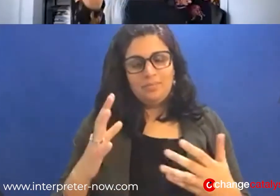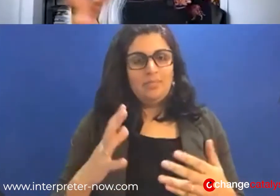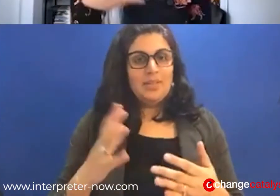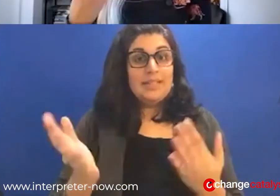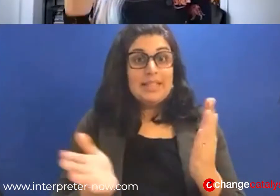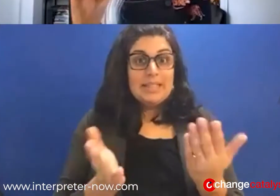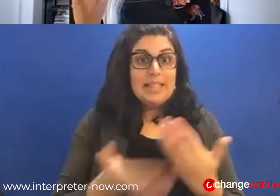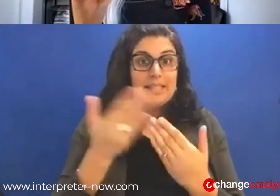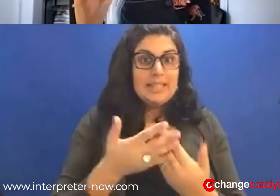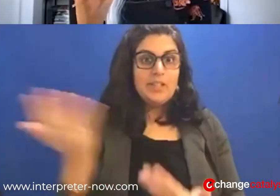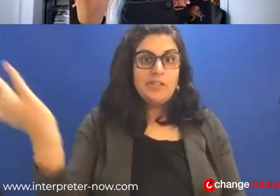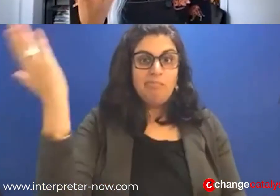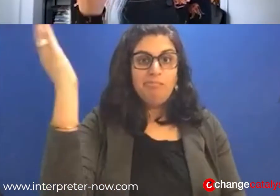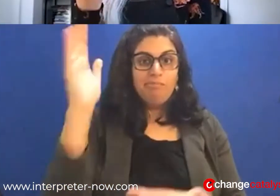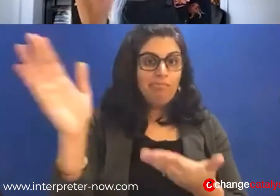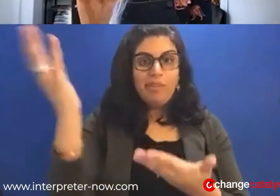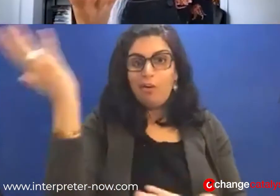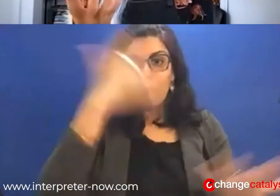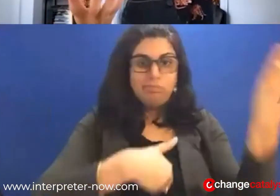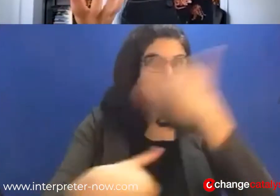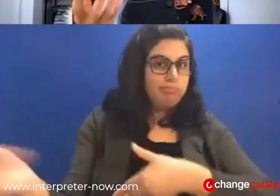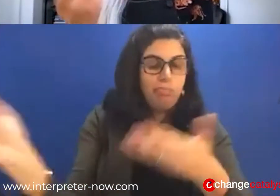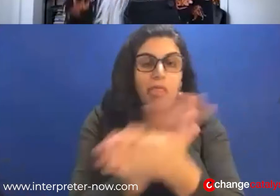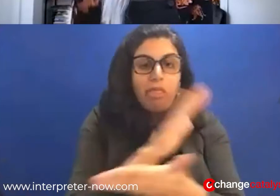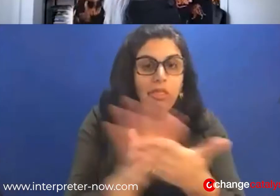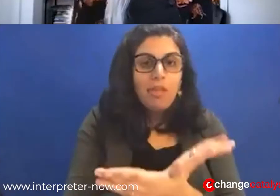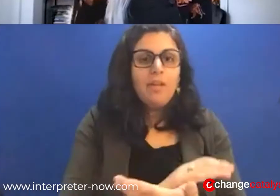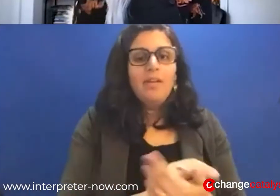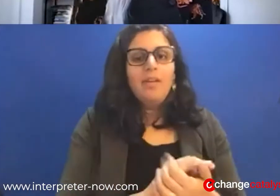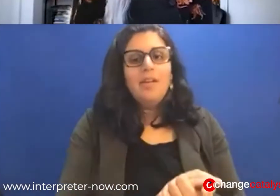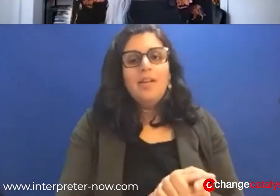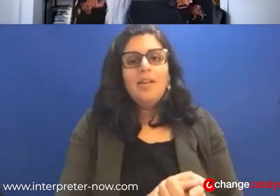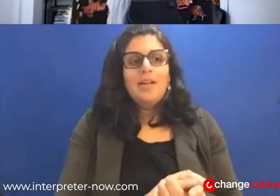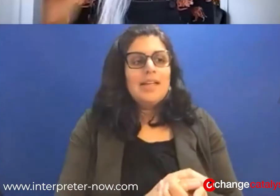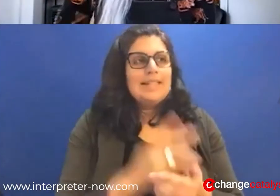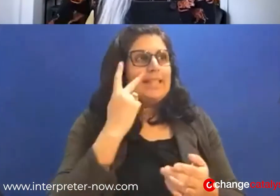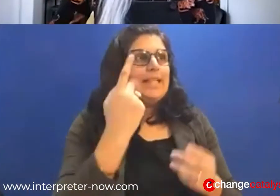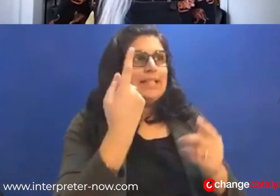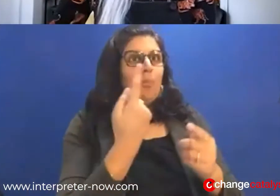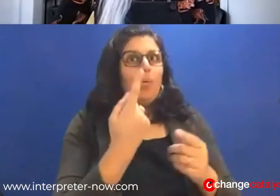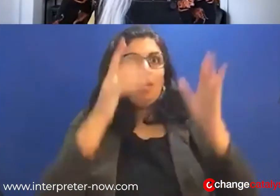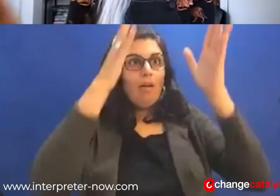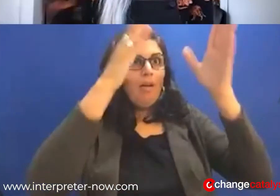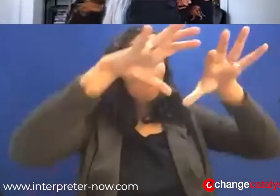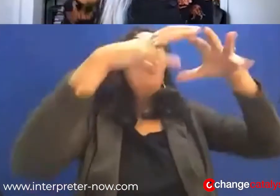back to see that person as a whole person, and not only for that one element of who they are.